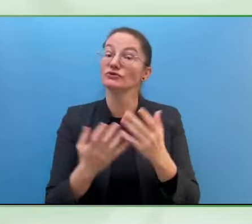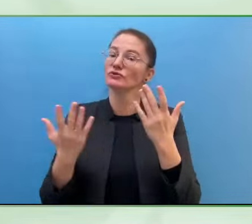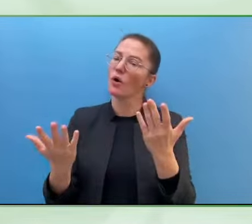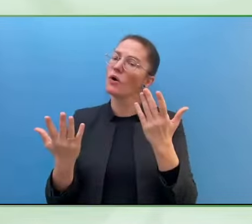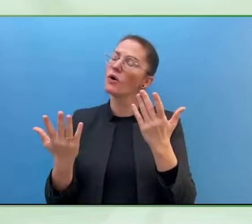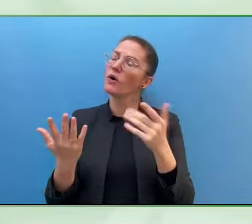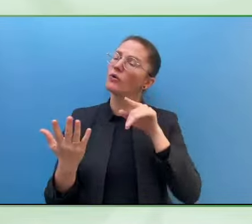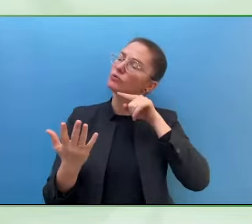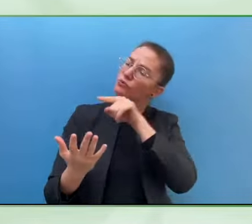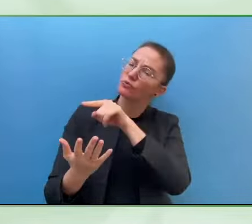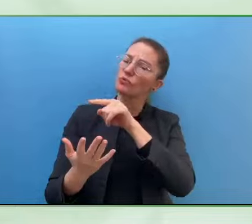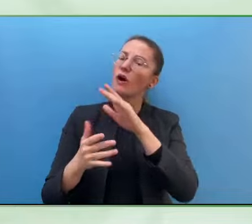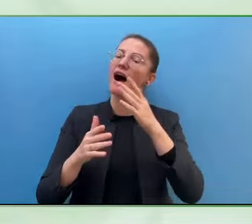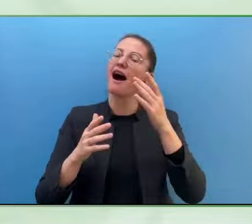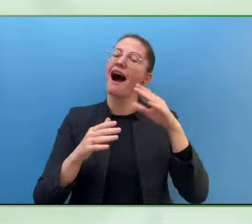society, as such.